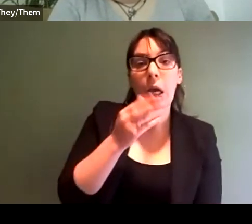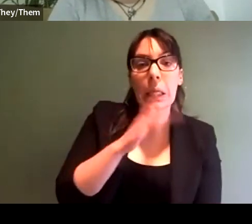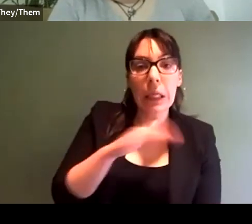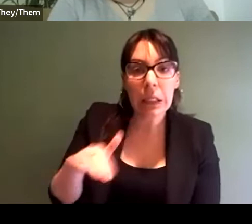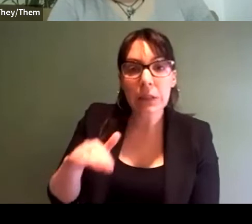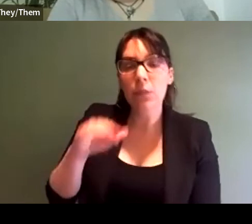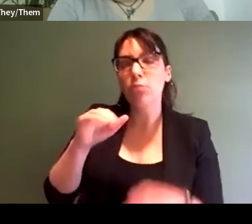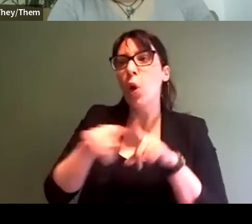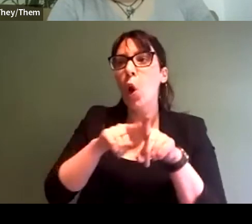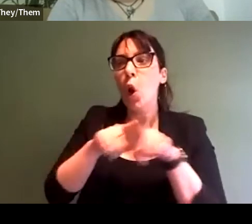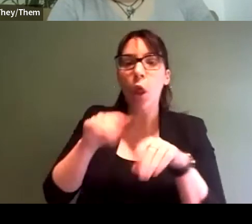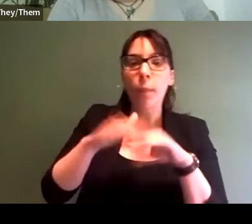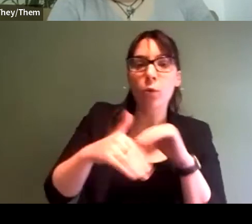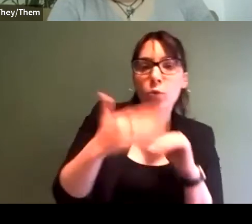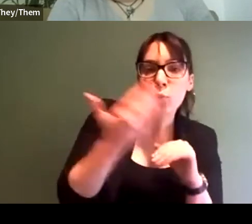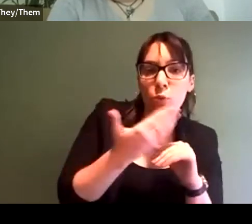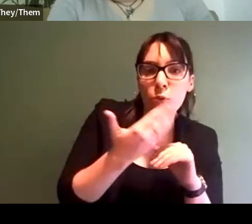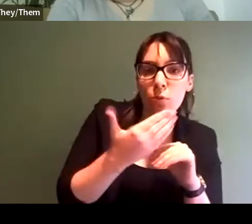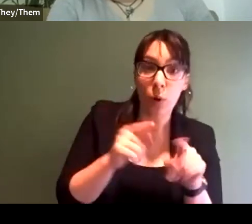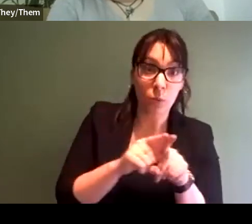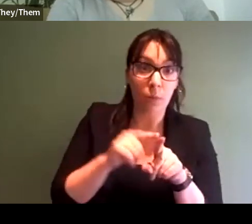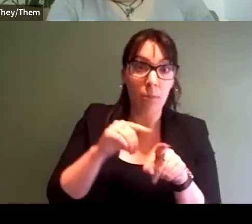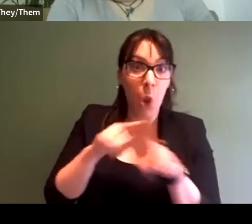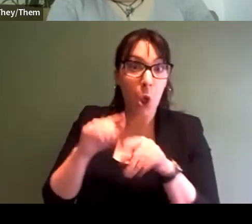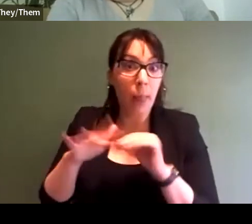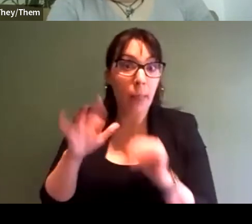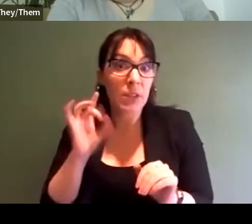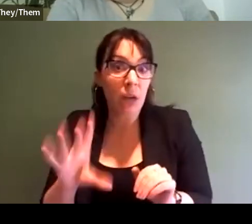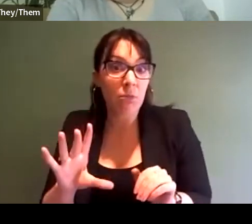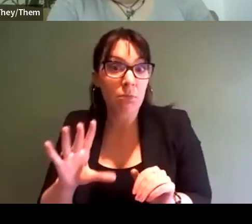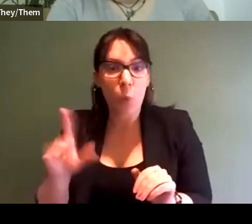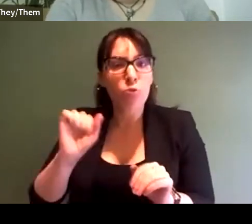And what would your advice be on that on that space. What would your advice be on that on that space.